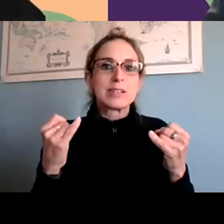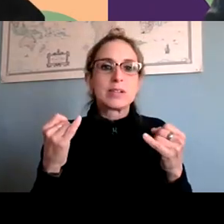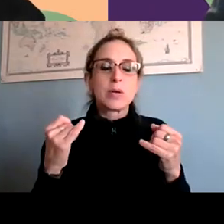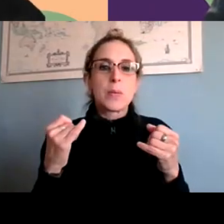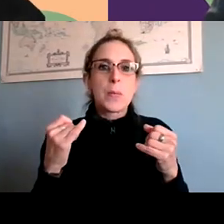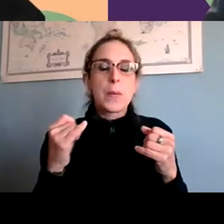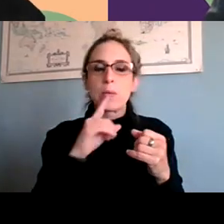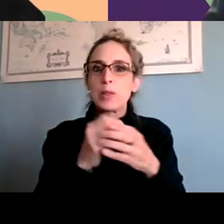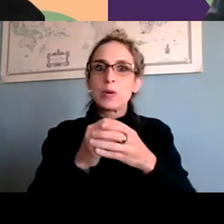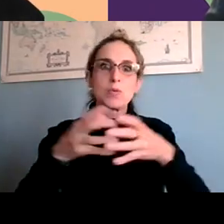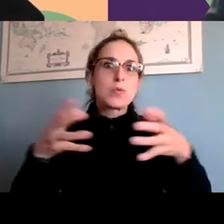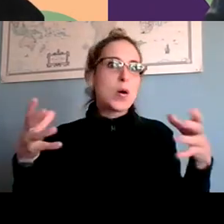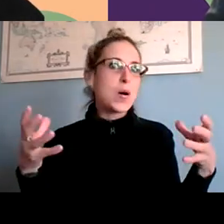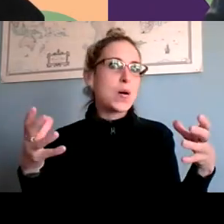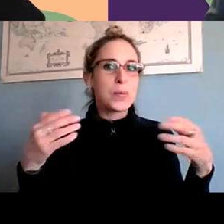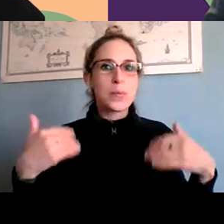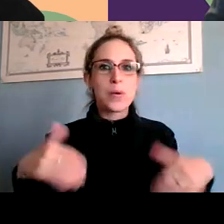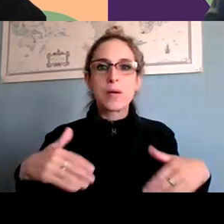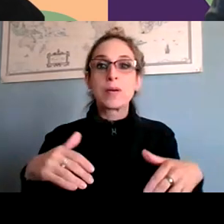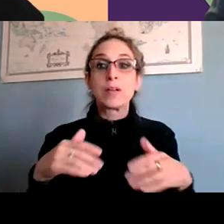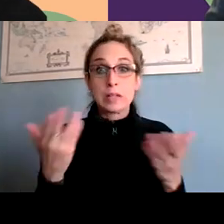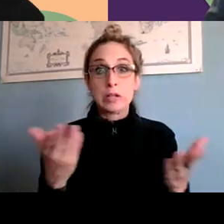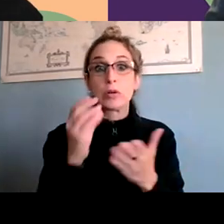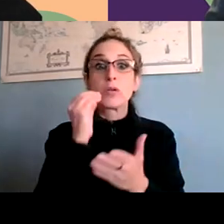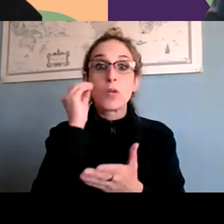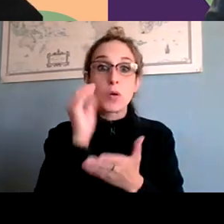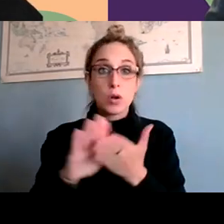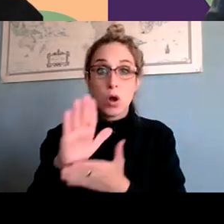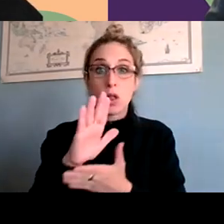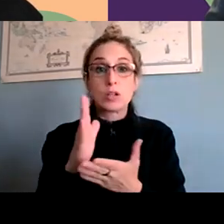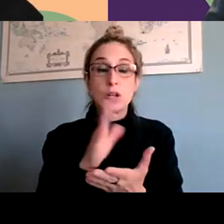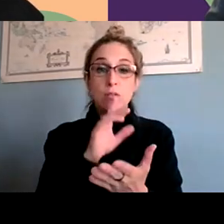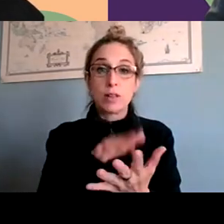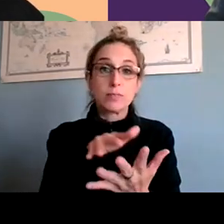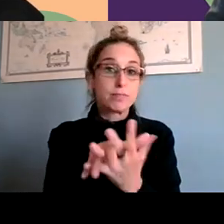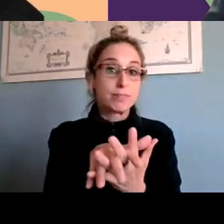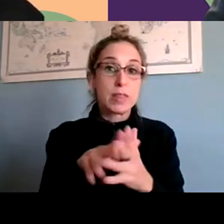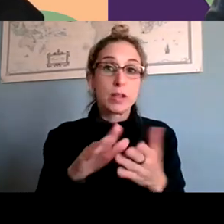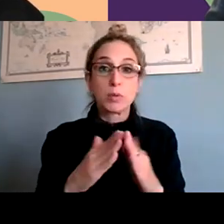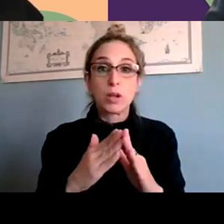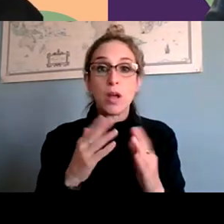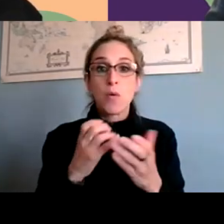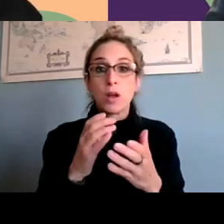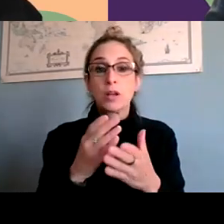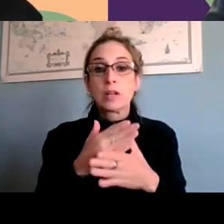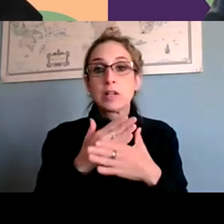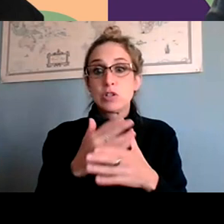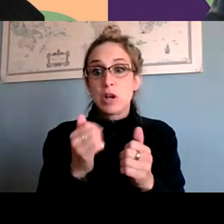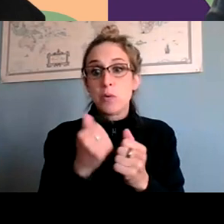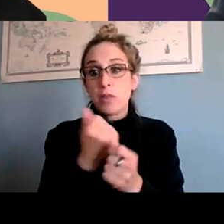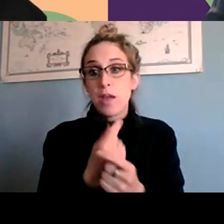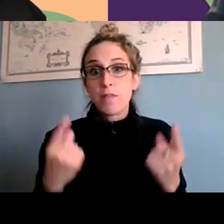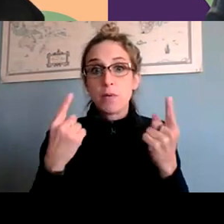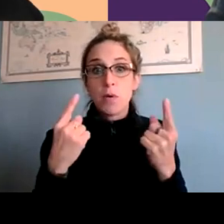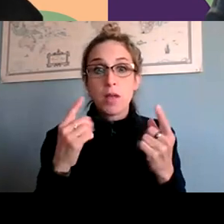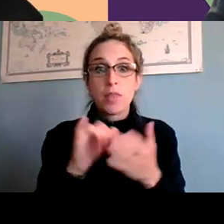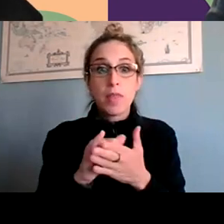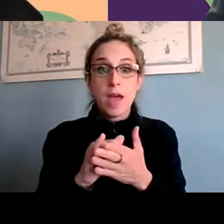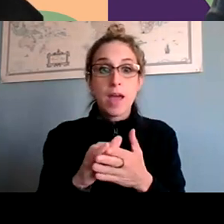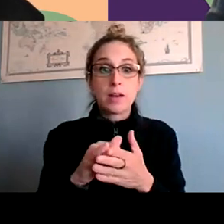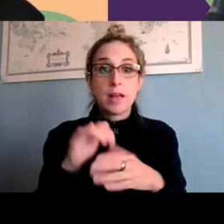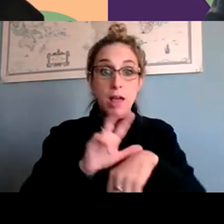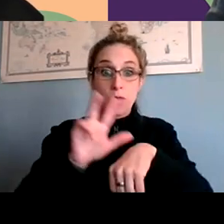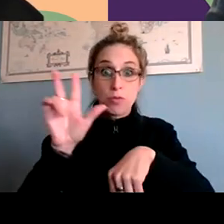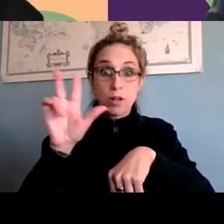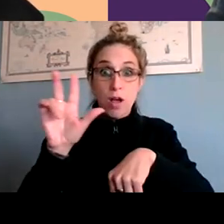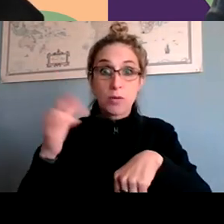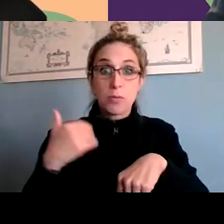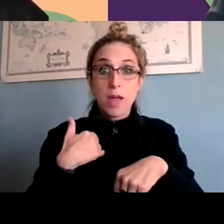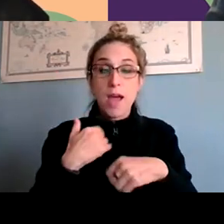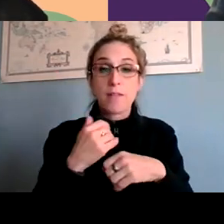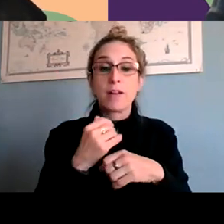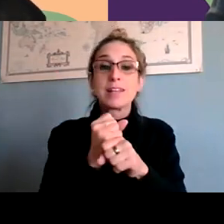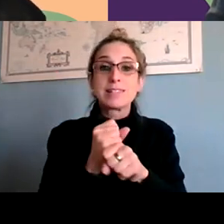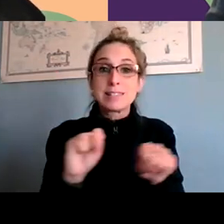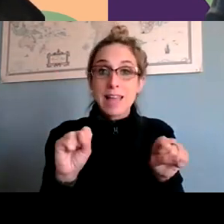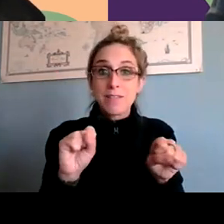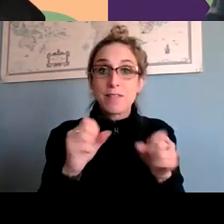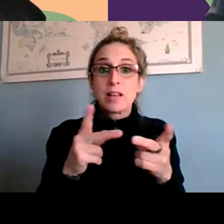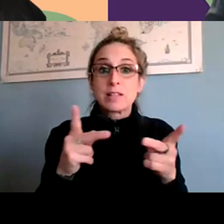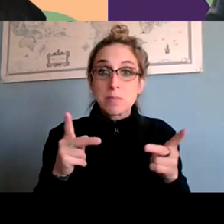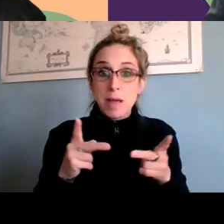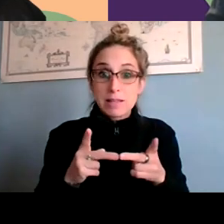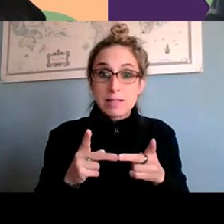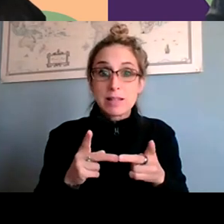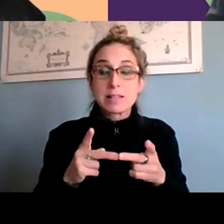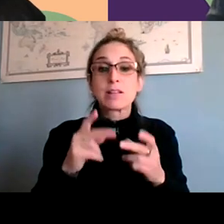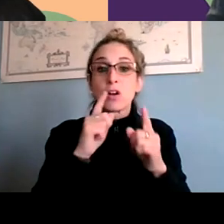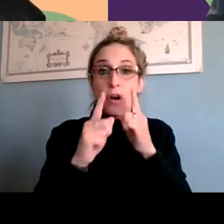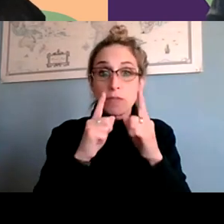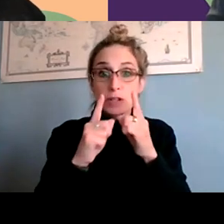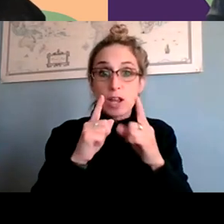Kyle Livie (he/him/his): blossom and grow here to lenny and into our Community, I want to share with everyone here that at 3pm we're having a safe spaces conversation an open dialogue about the Ukraine.